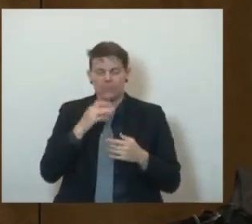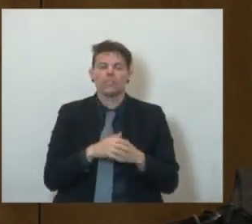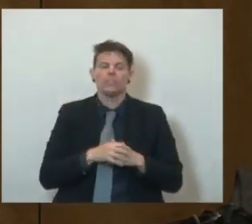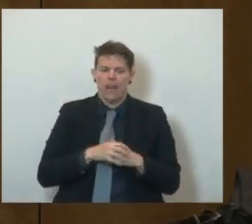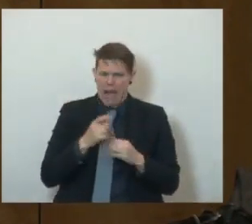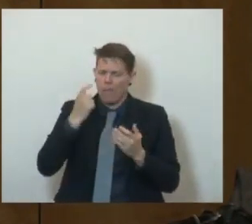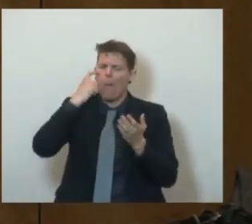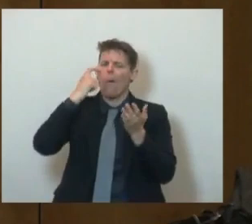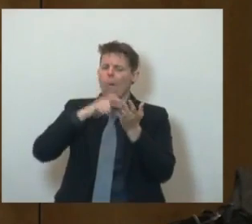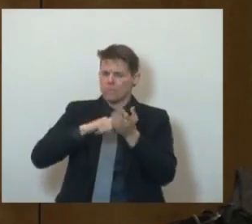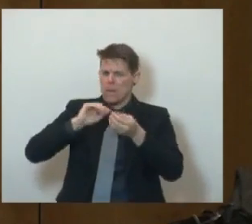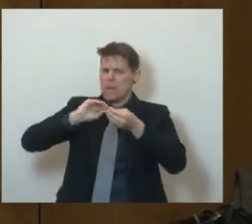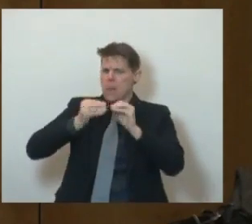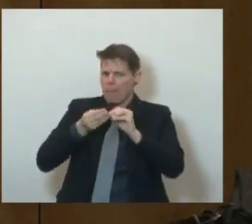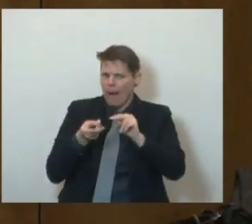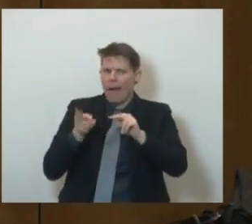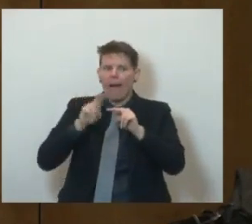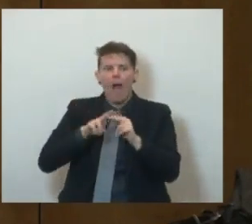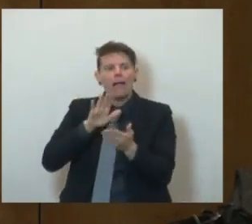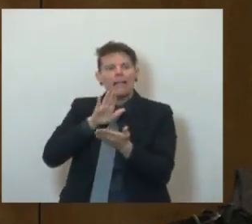OUT OF THE REACH OF SMALL KIDS.